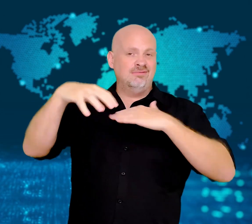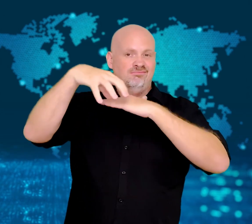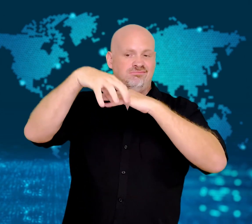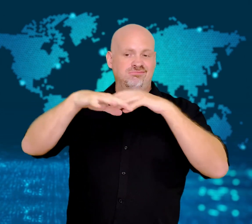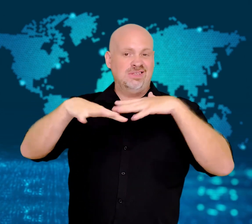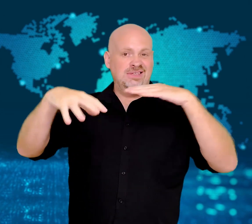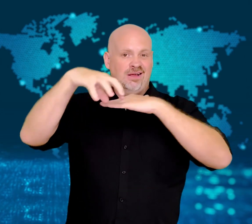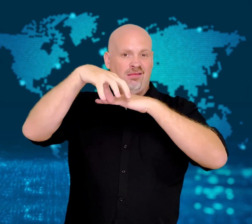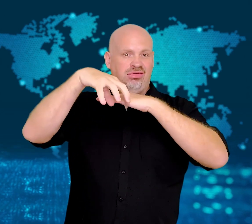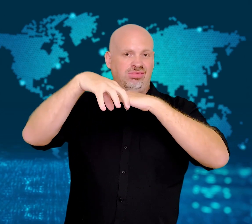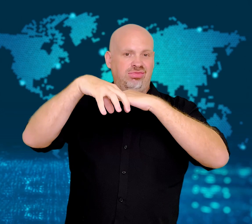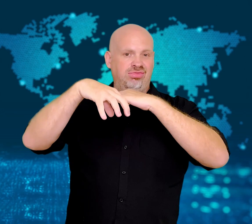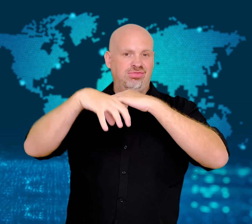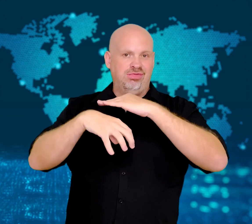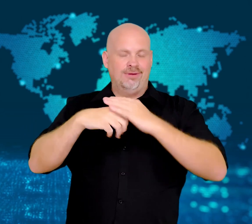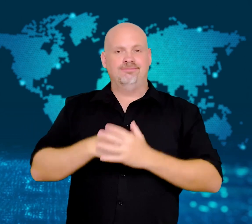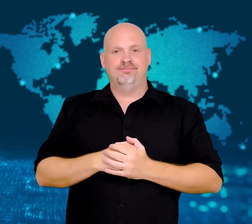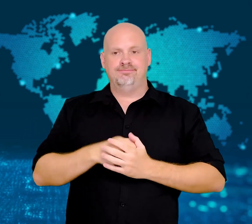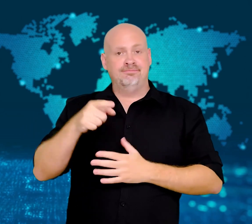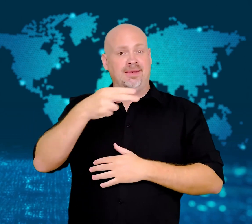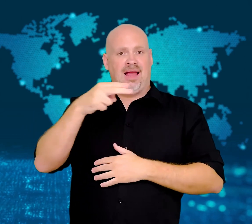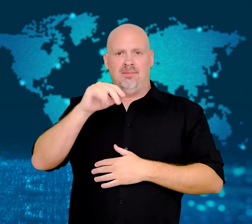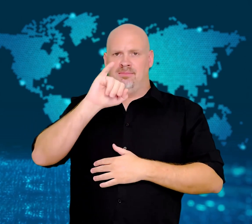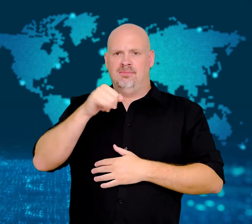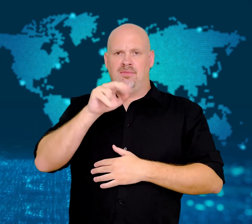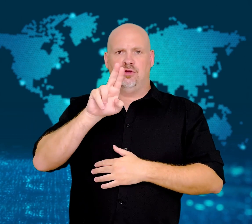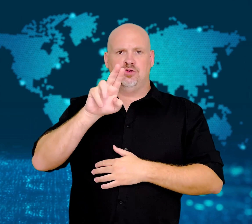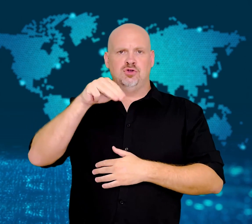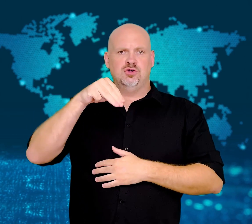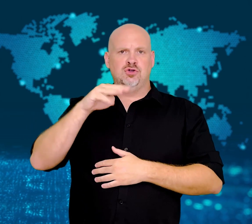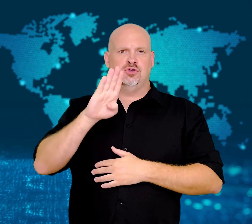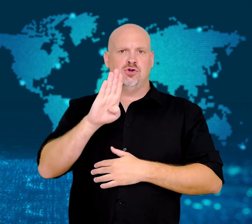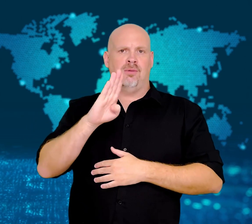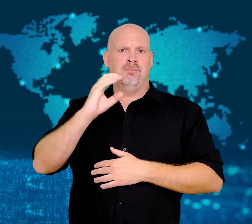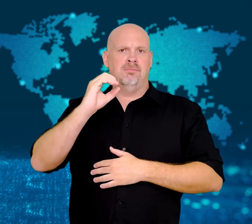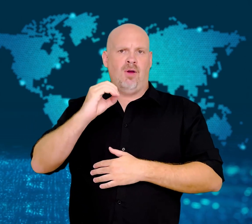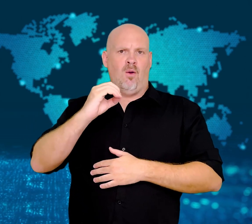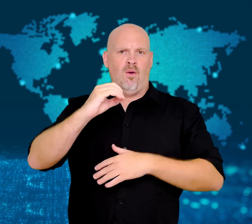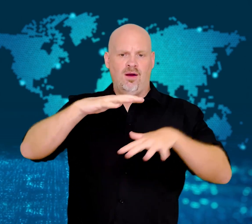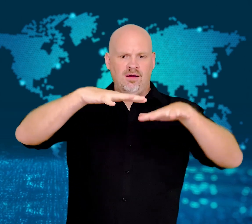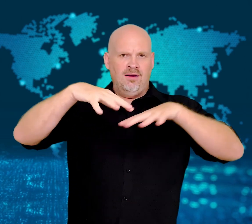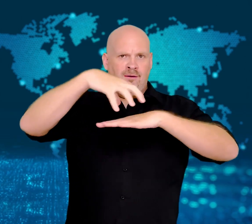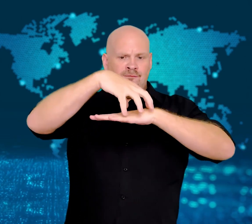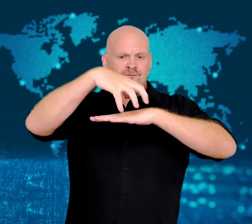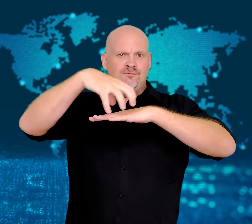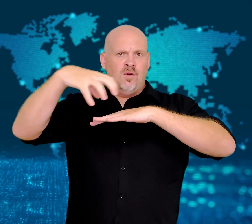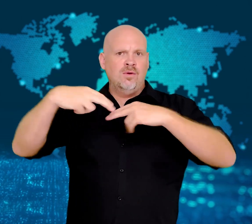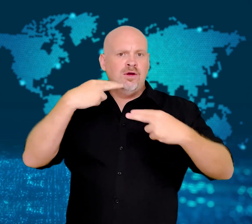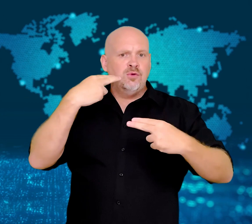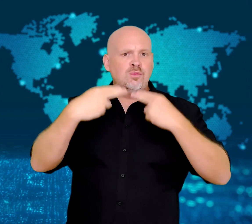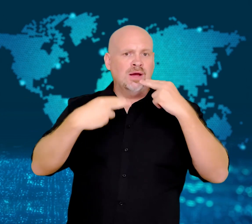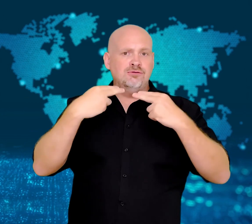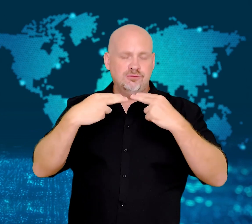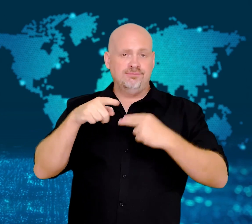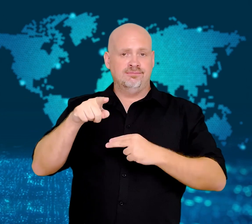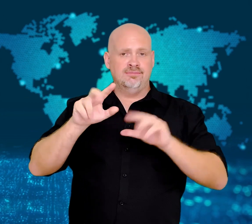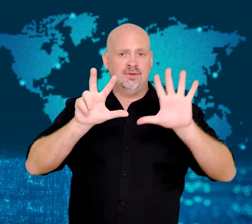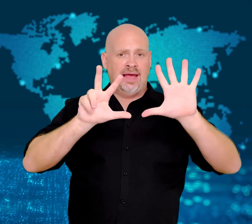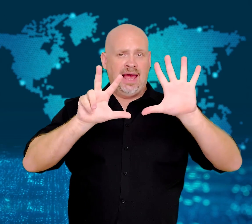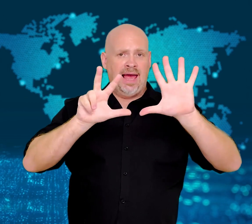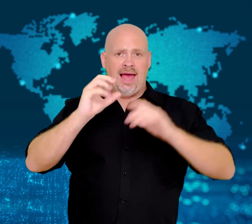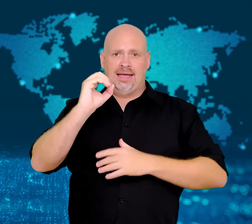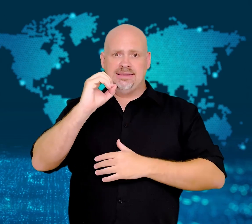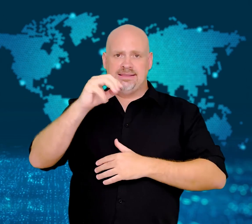The Jumbo Floating Restaurant, an 80-meter-long and